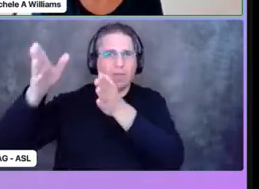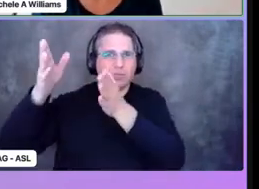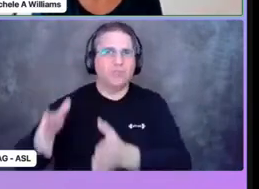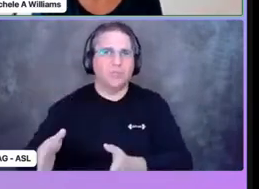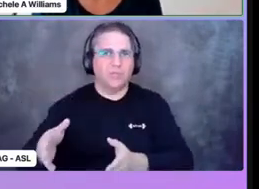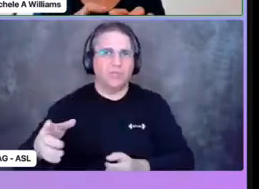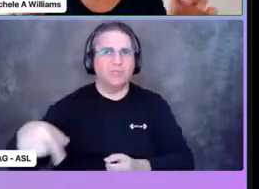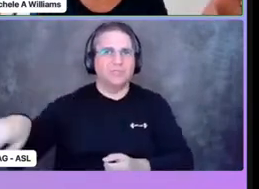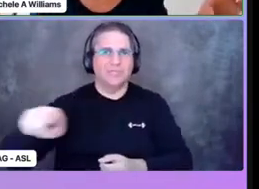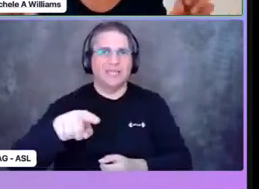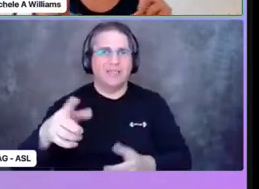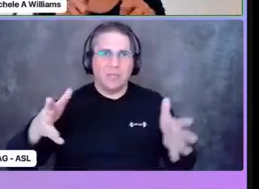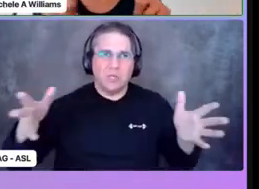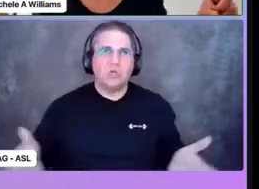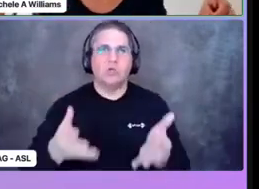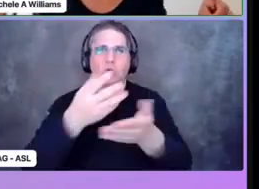came about through different